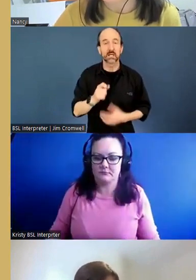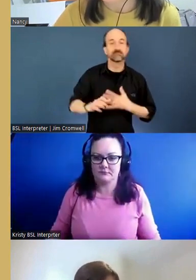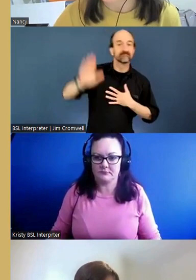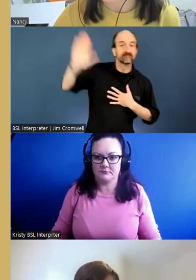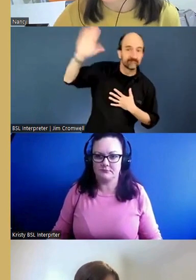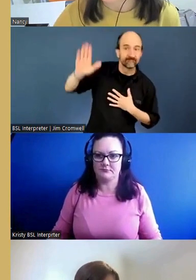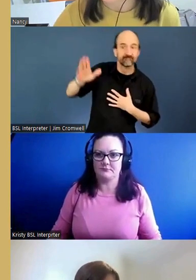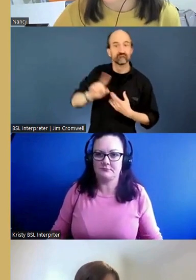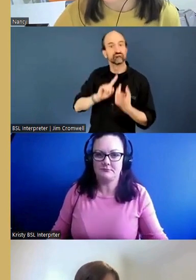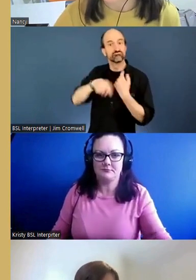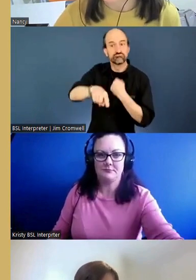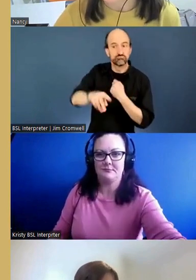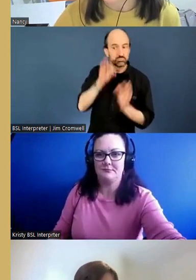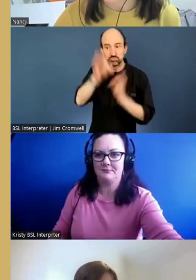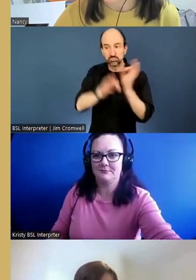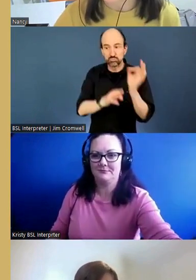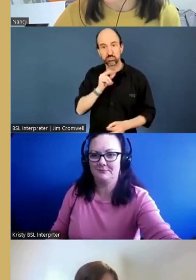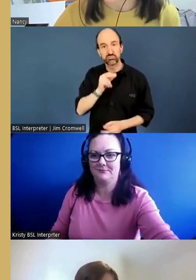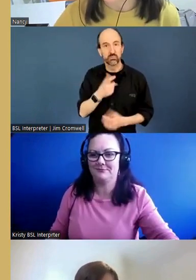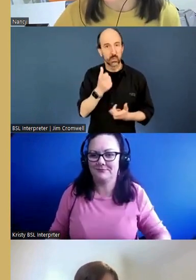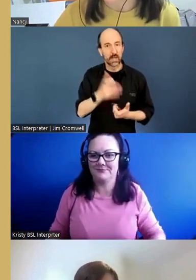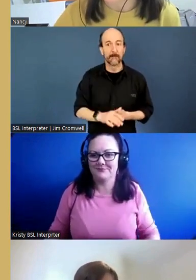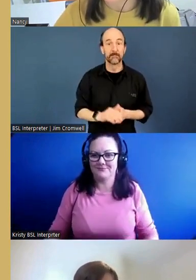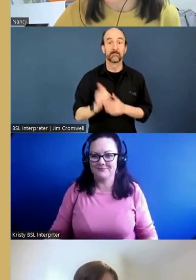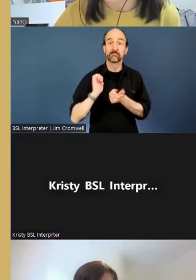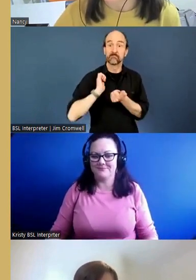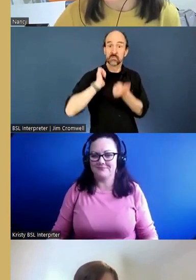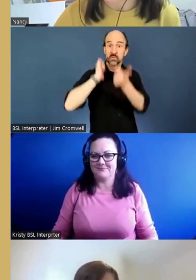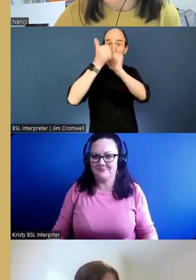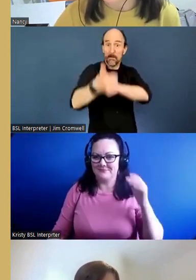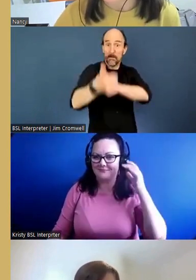questions. I'm going to stop sharing my screen. Ok now I'm going to step